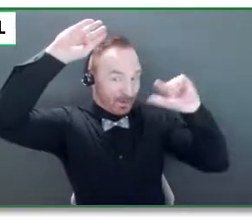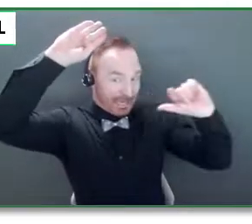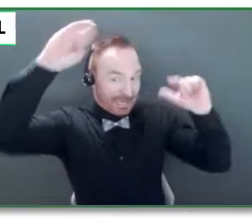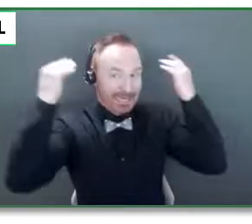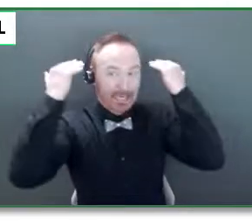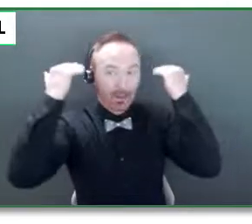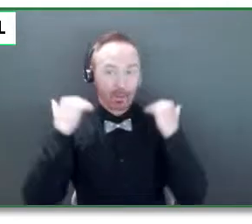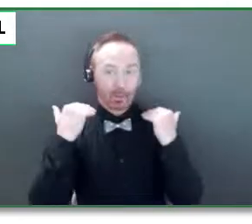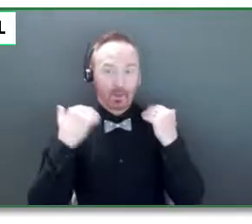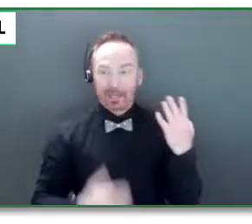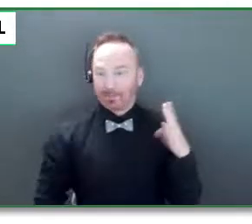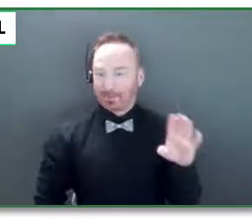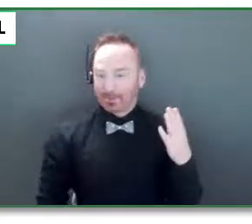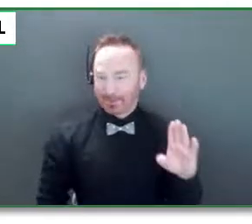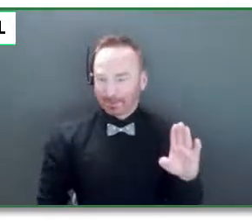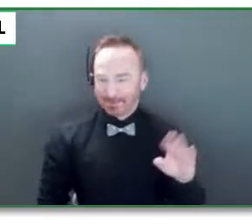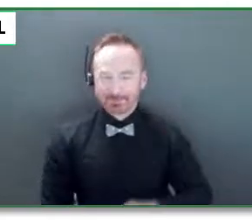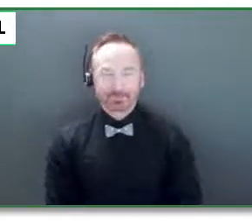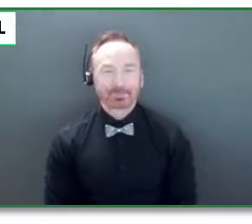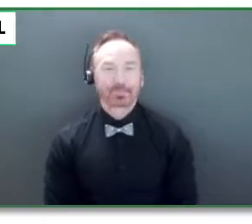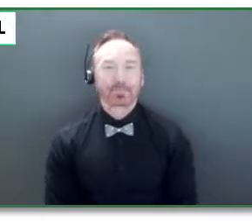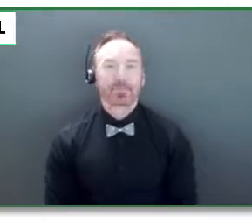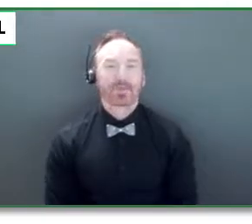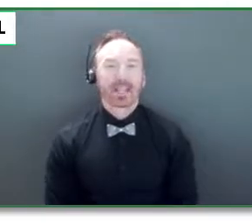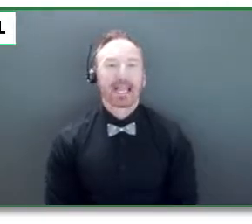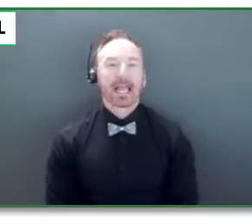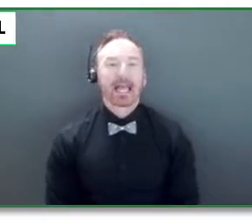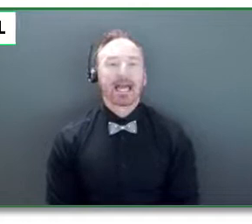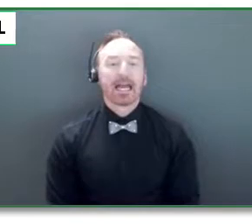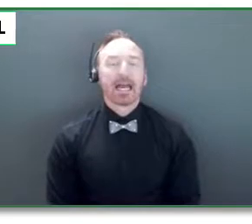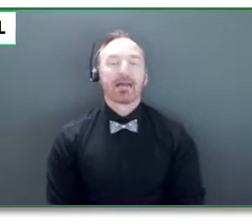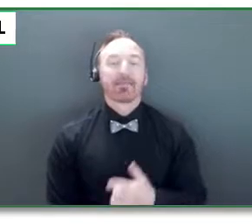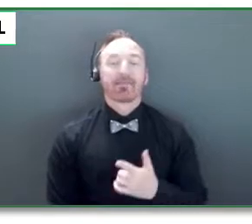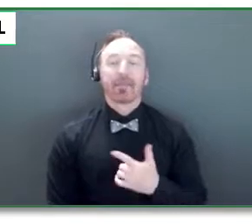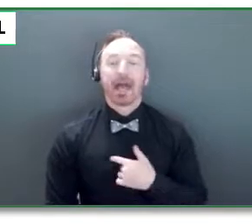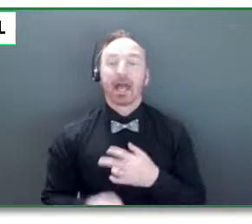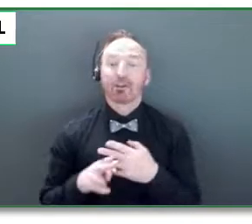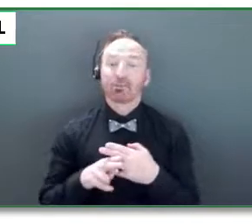I am um referred to by she or